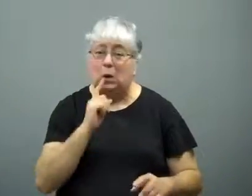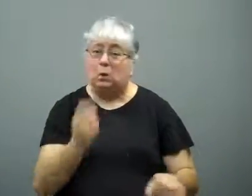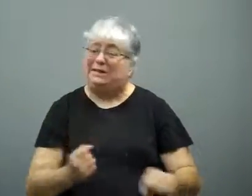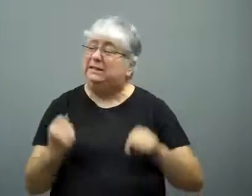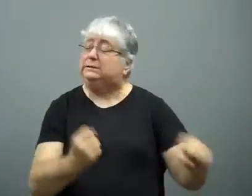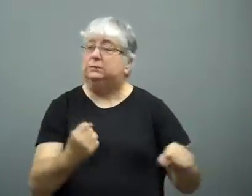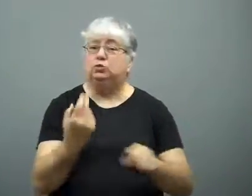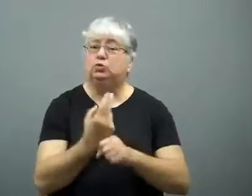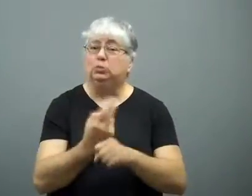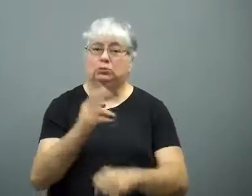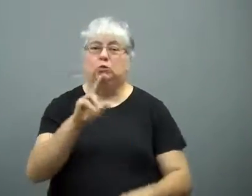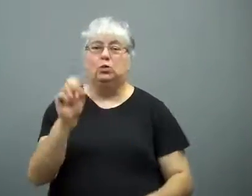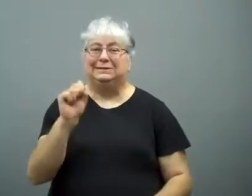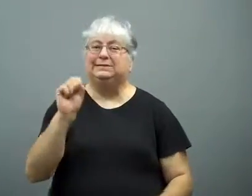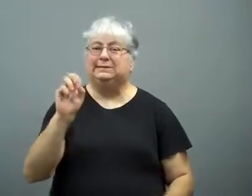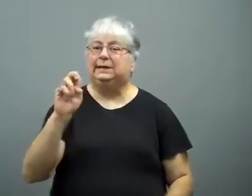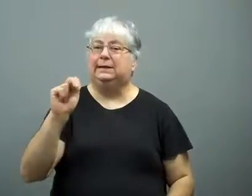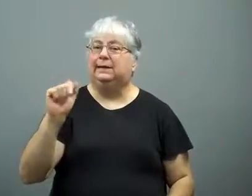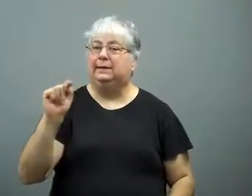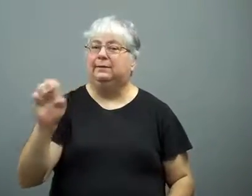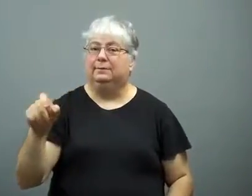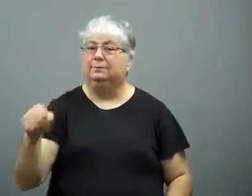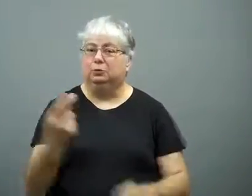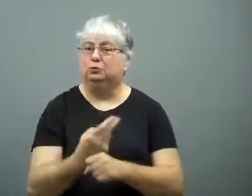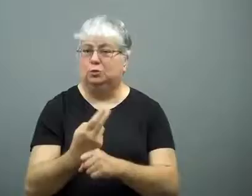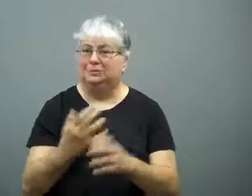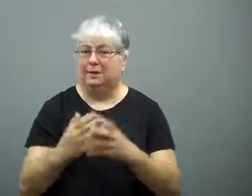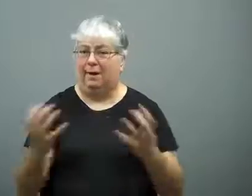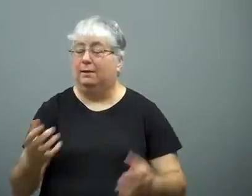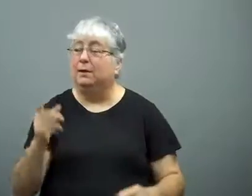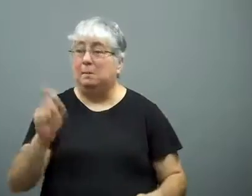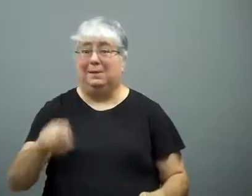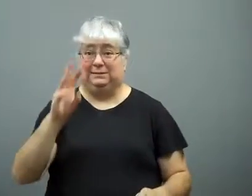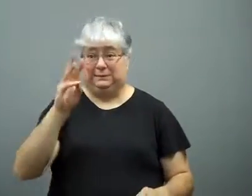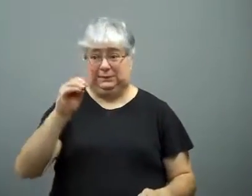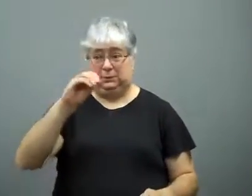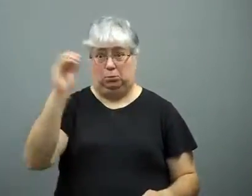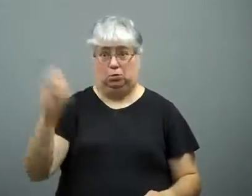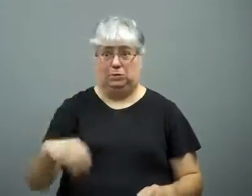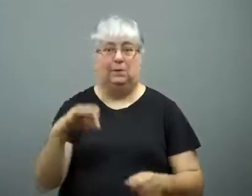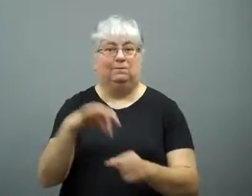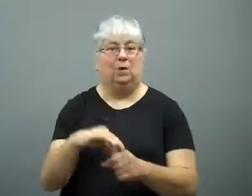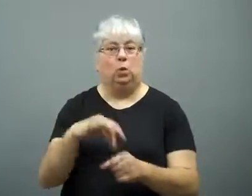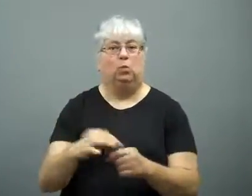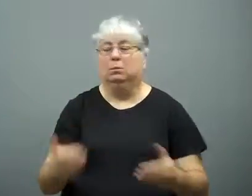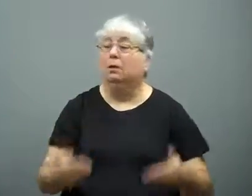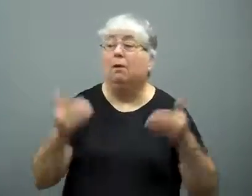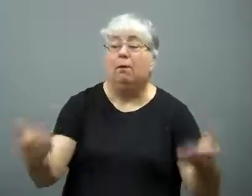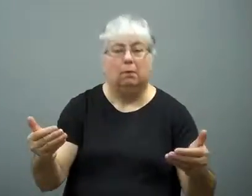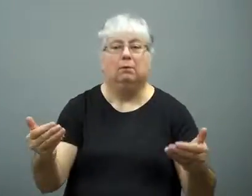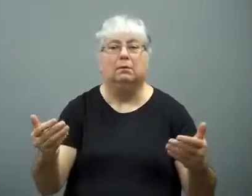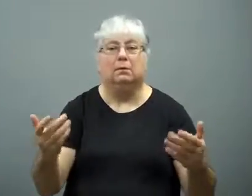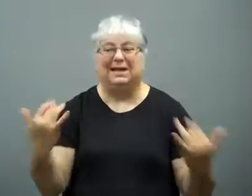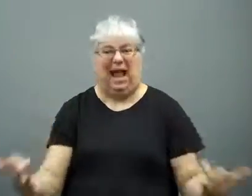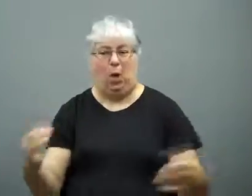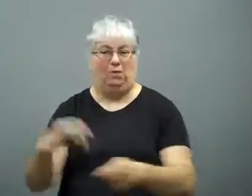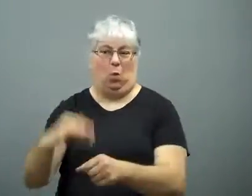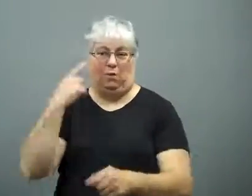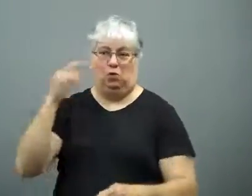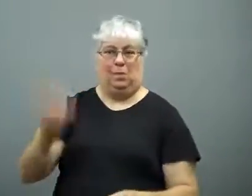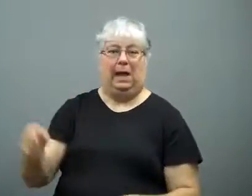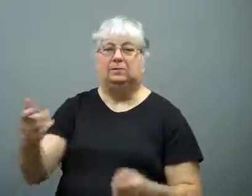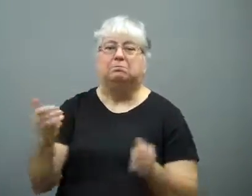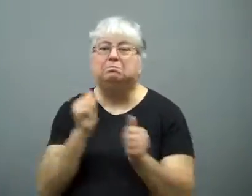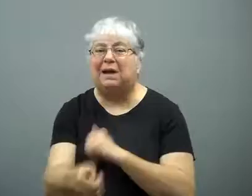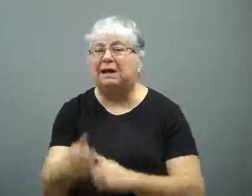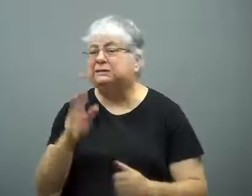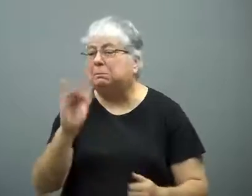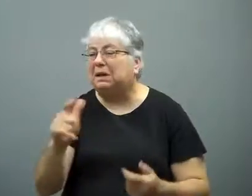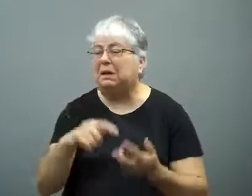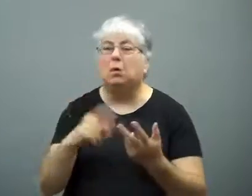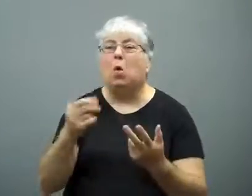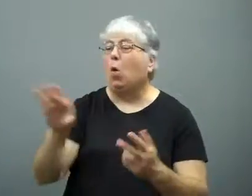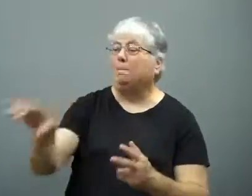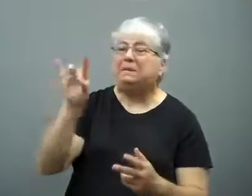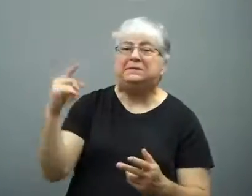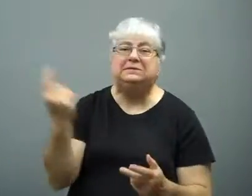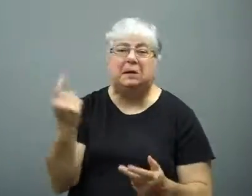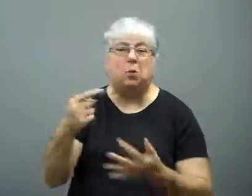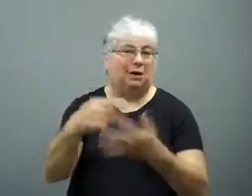It's most commonly used in the US Senate.